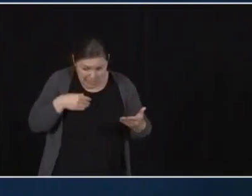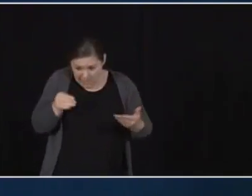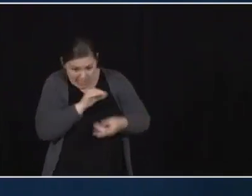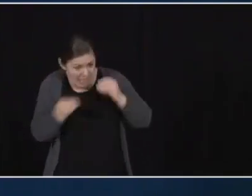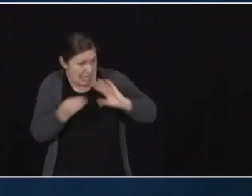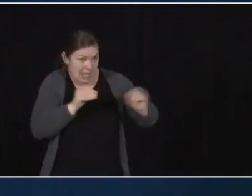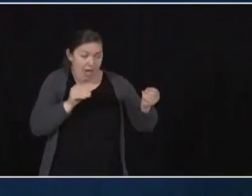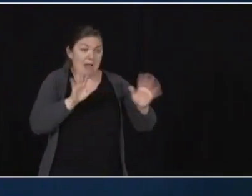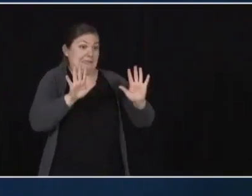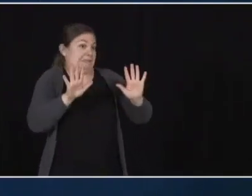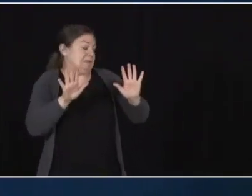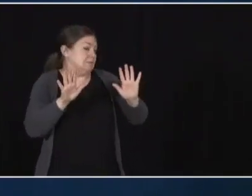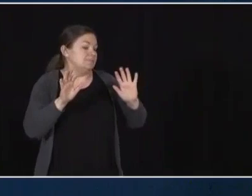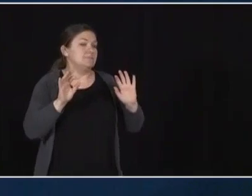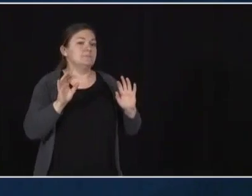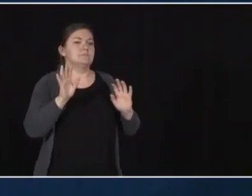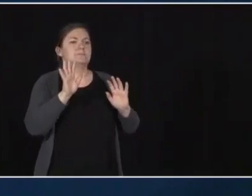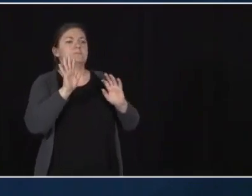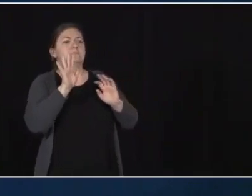does the gray area really fit into the timeline